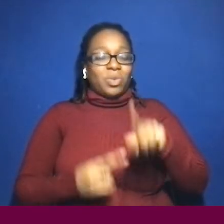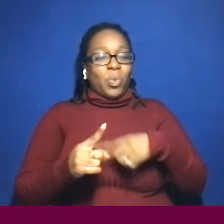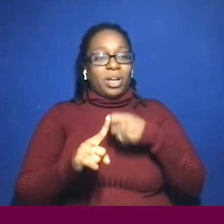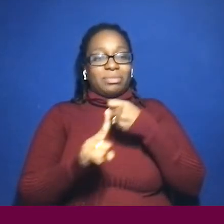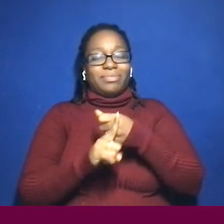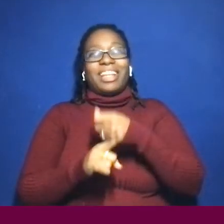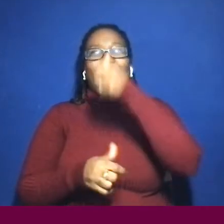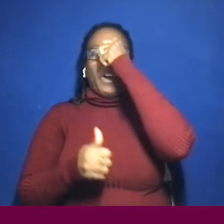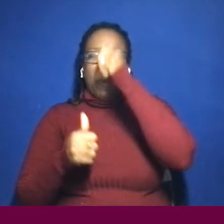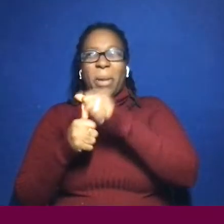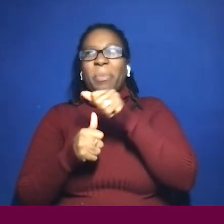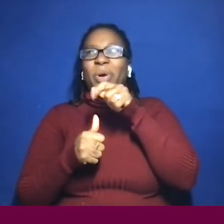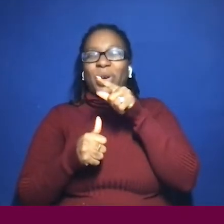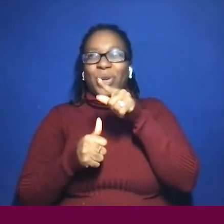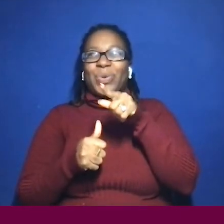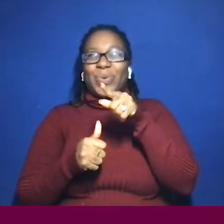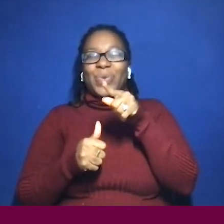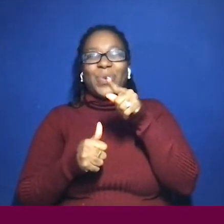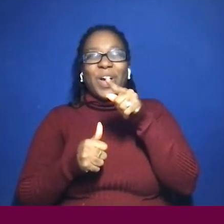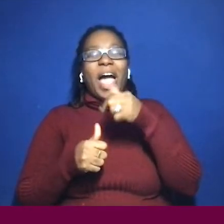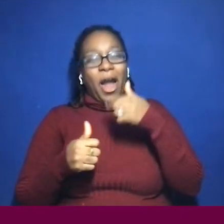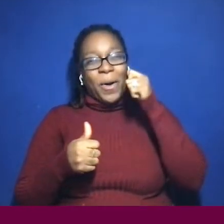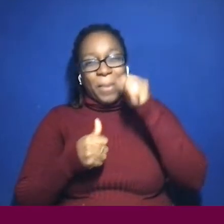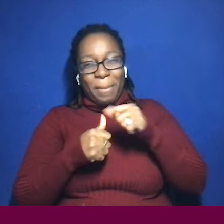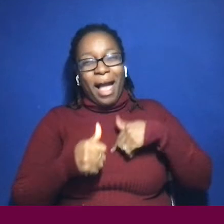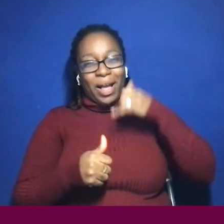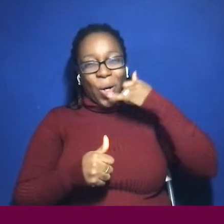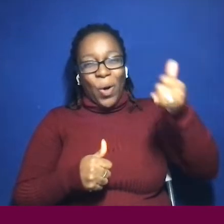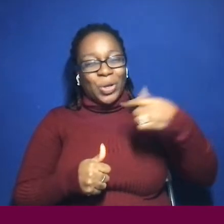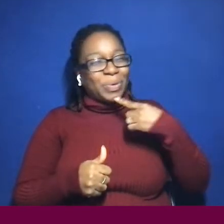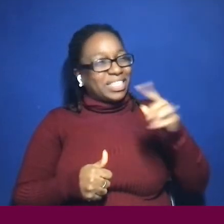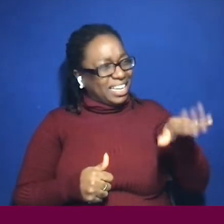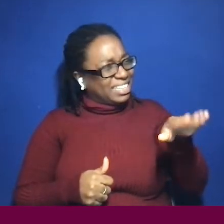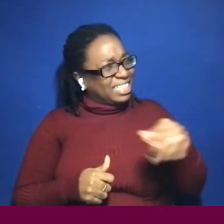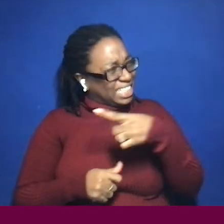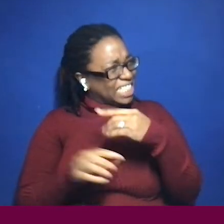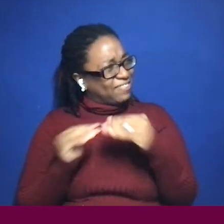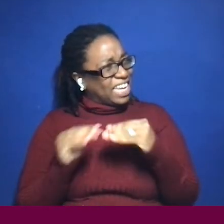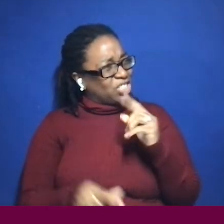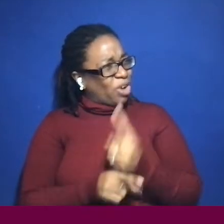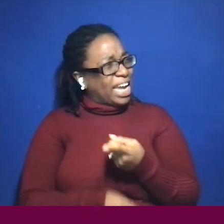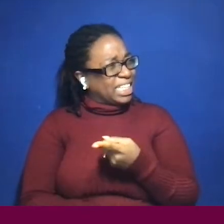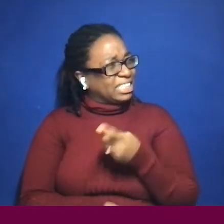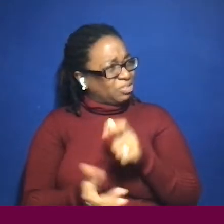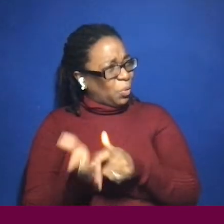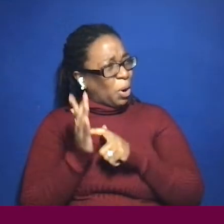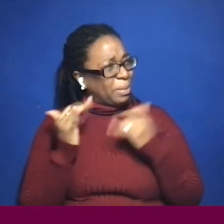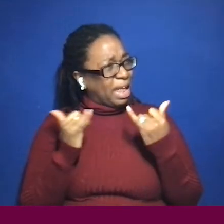I called you and said, "Has this been fixed? Is this a requirement?" This should be a minimal